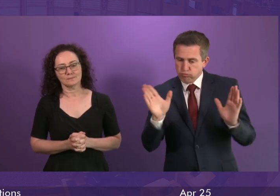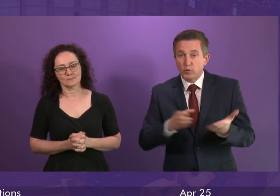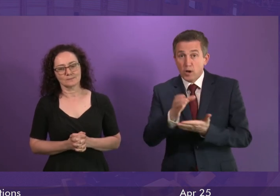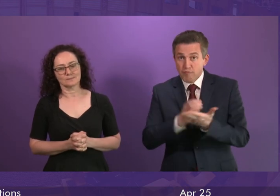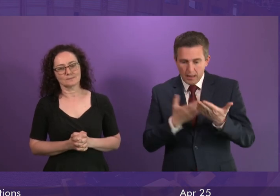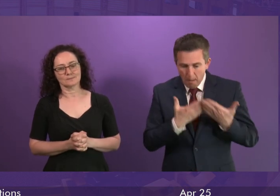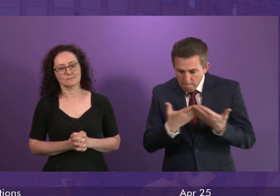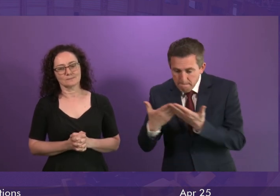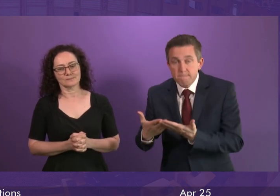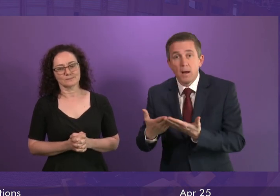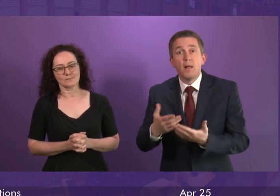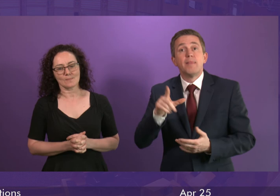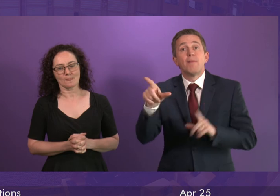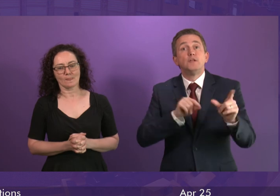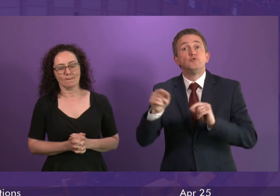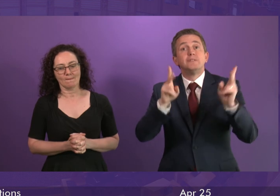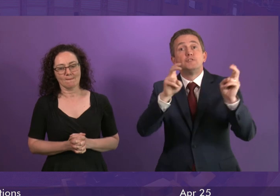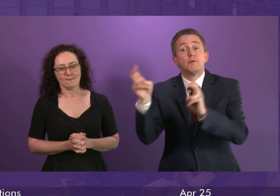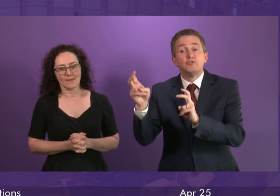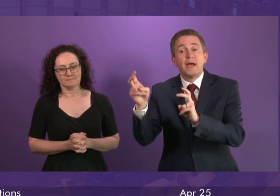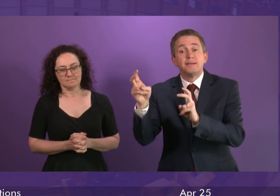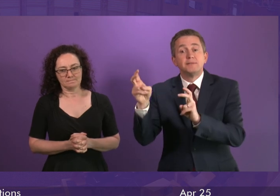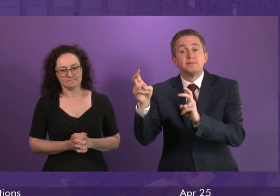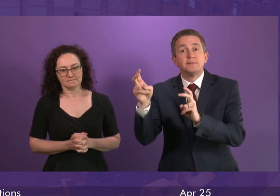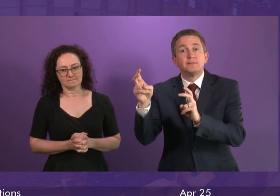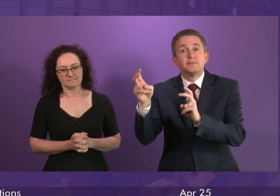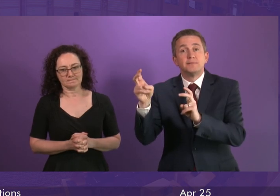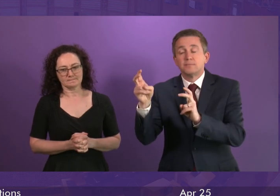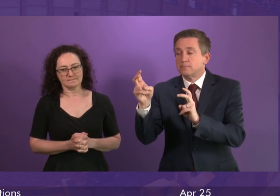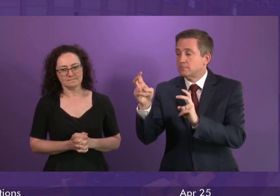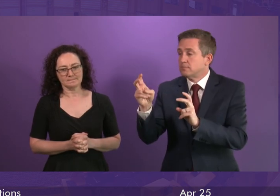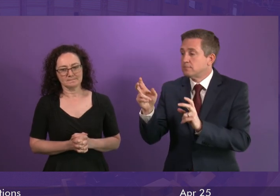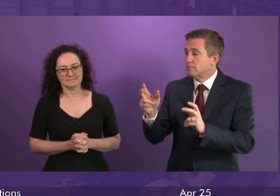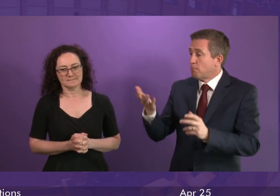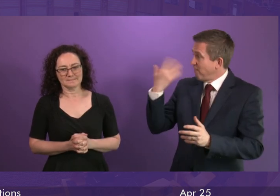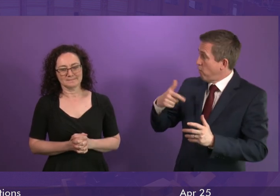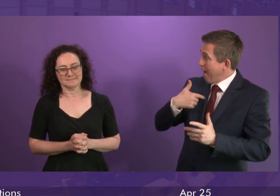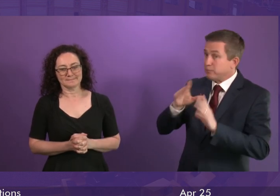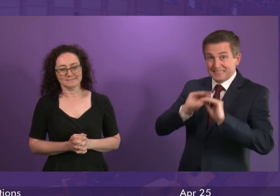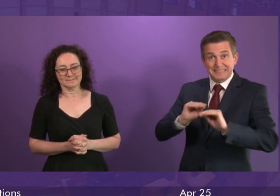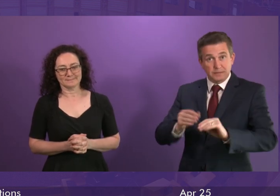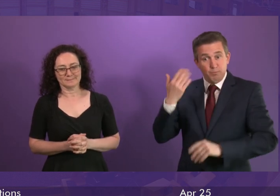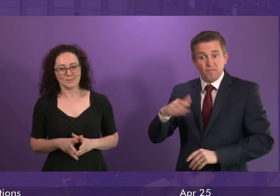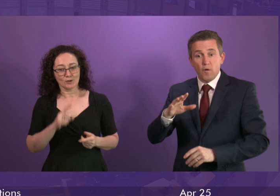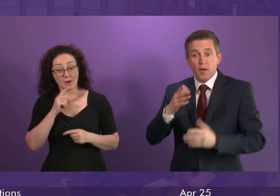to choose their subjects—[Interruption.] I used to teach it. When they choose their